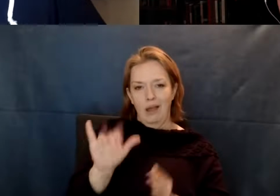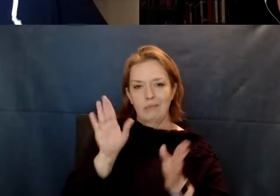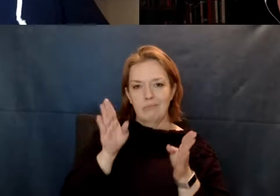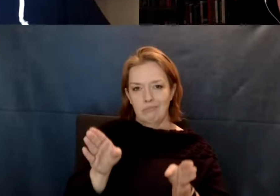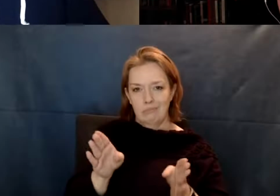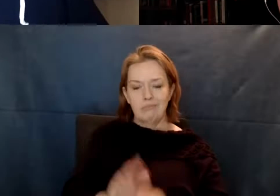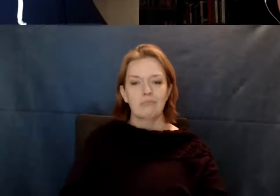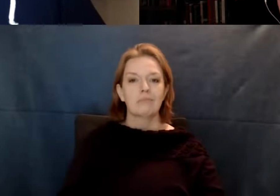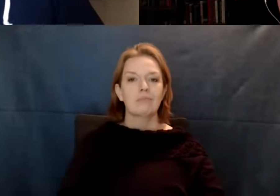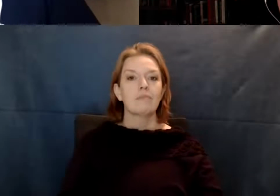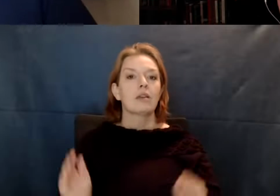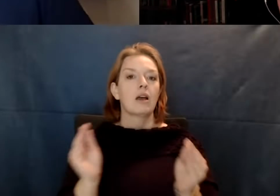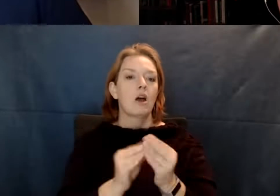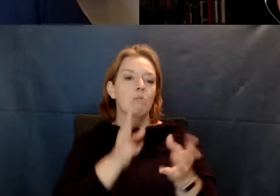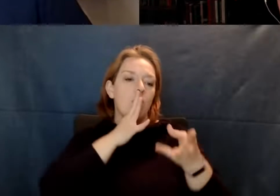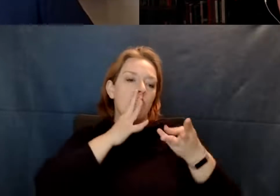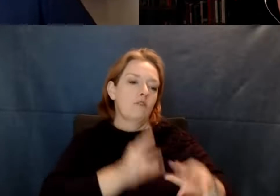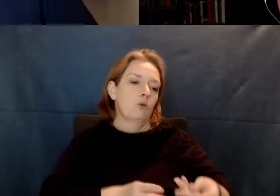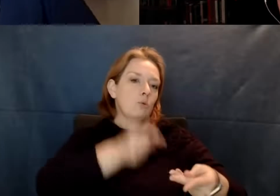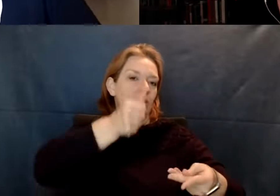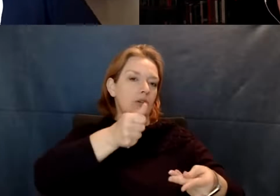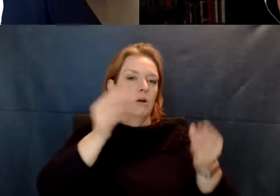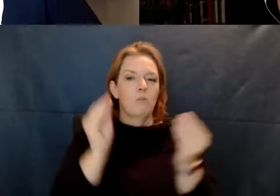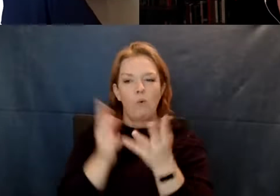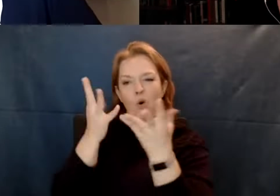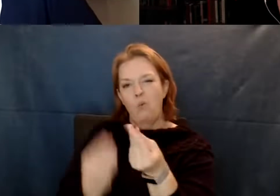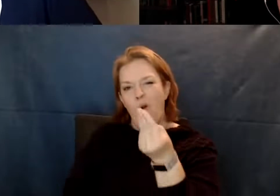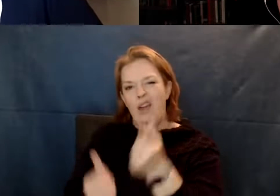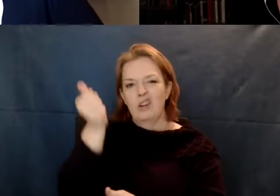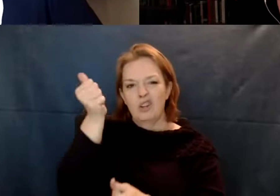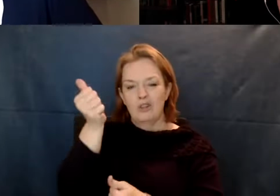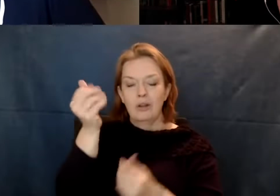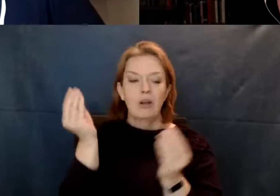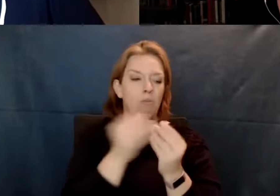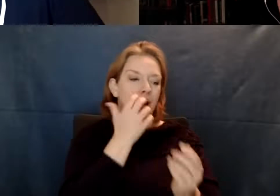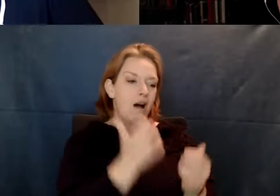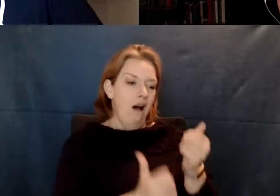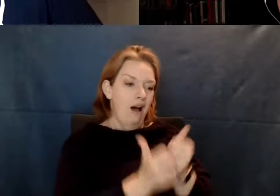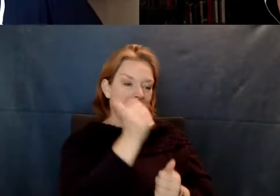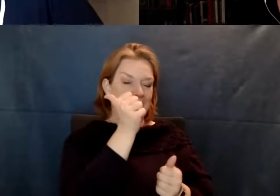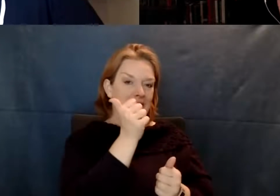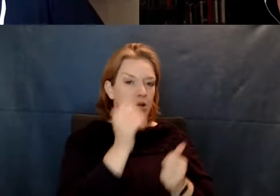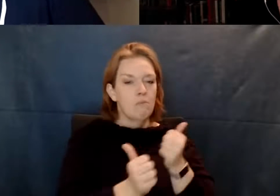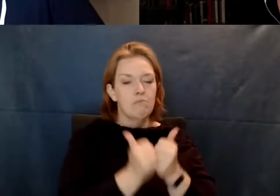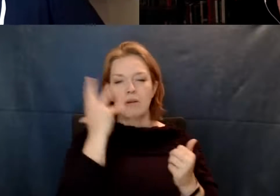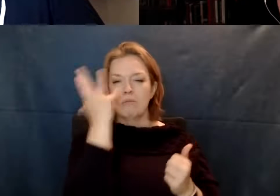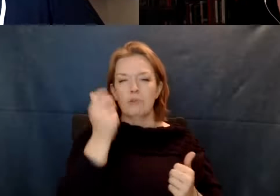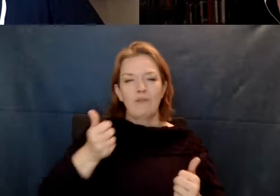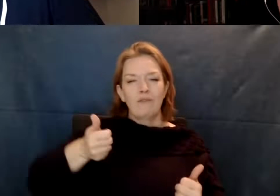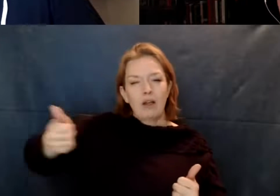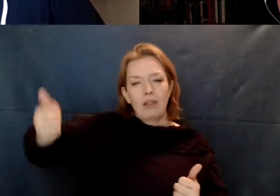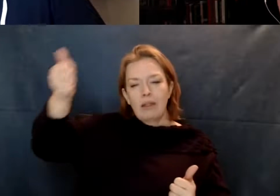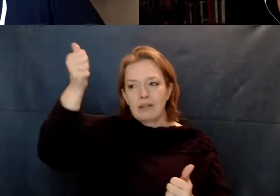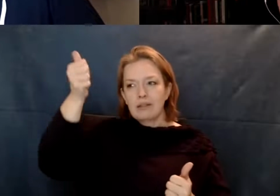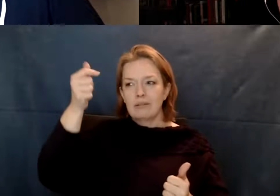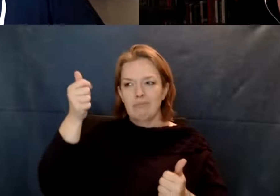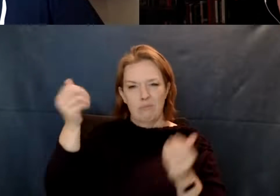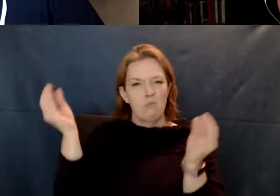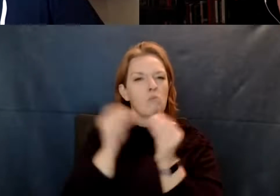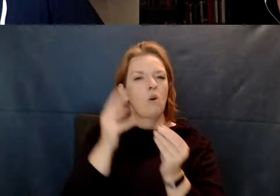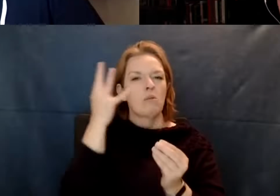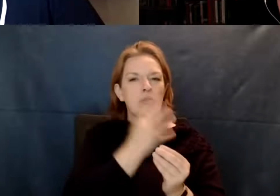It's more fluida, more wetter, most hottest, that's the most beautifulest is more beautifuler